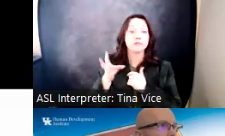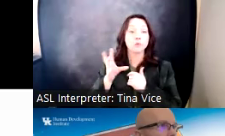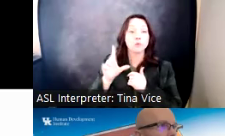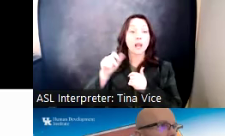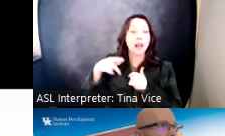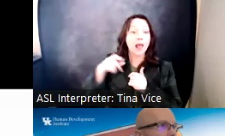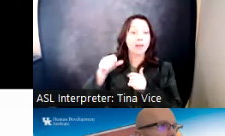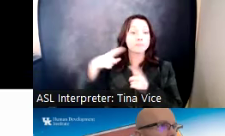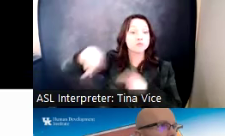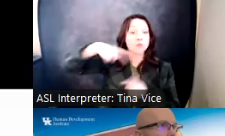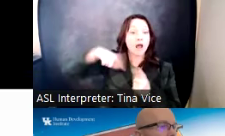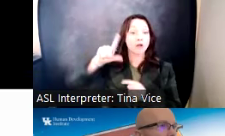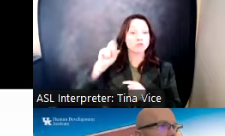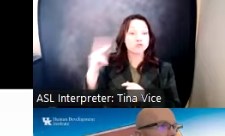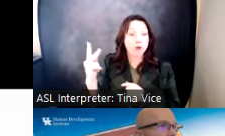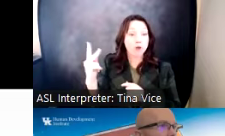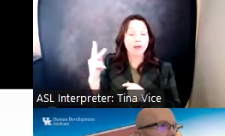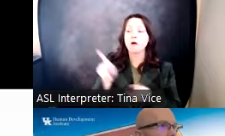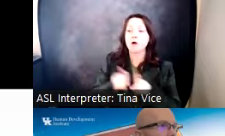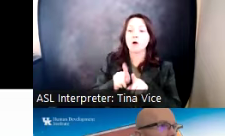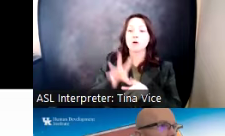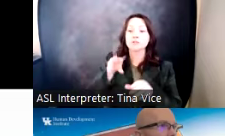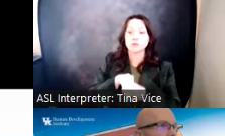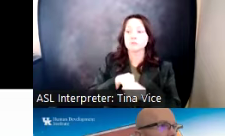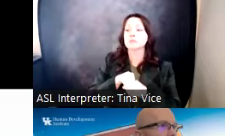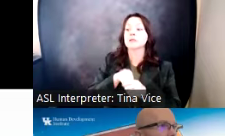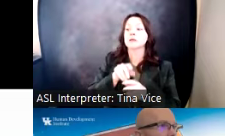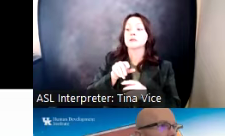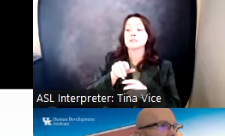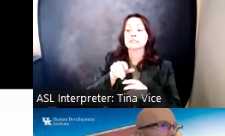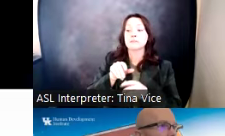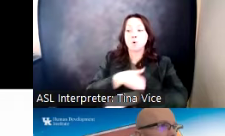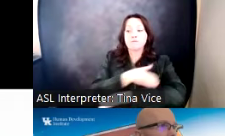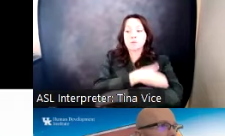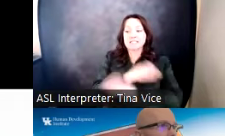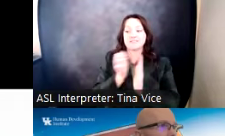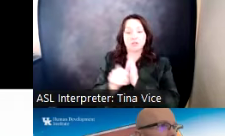built in progressive skills specific drills. And so we really started with those fundamental skills. We wanted them